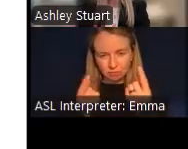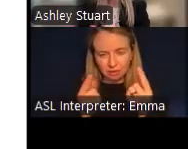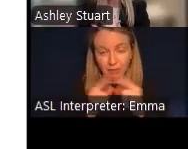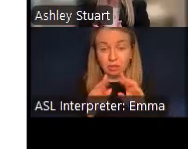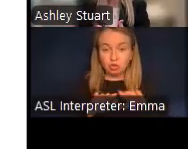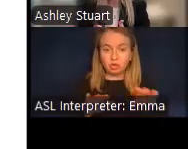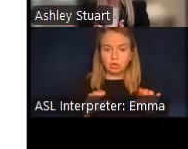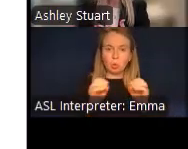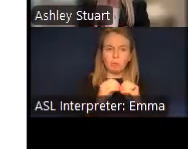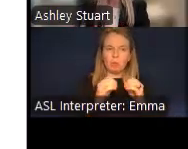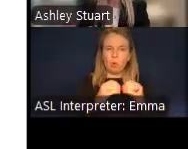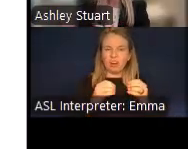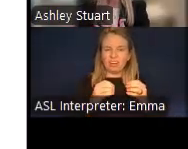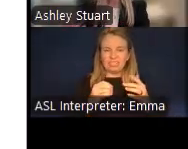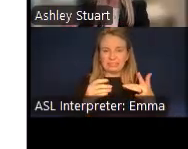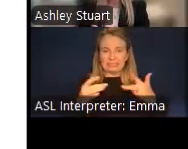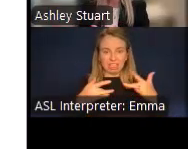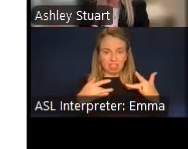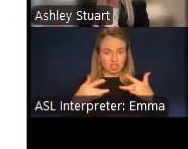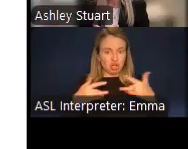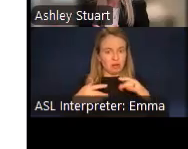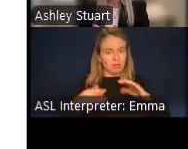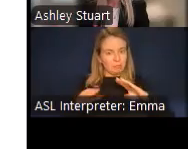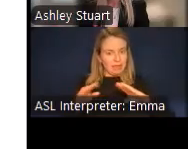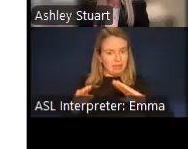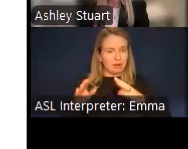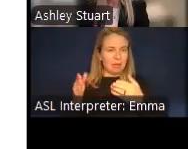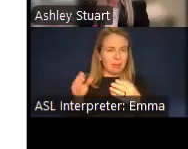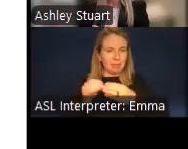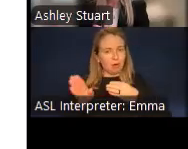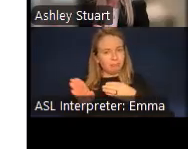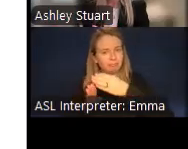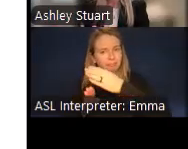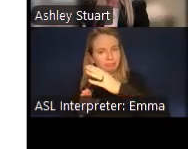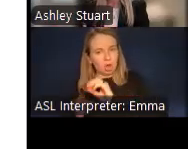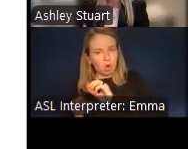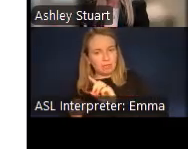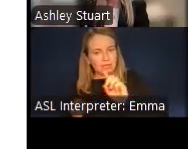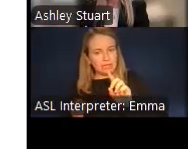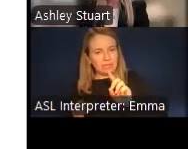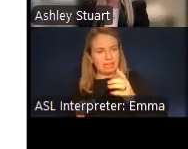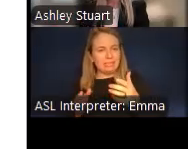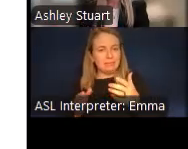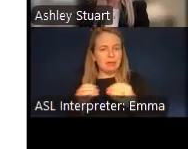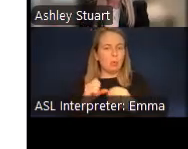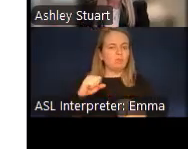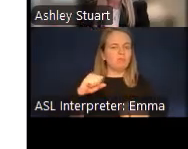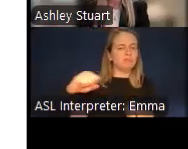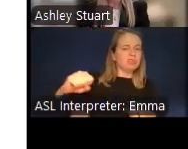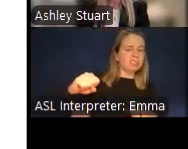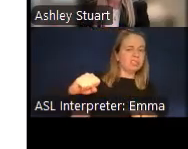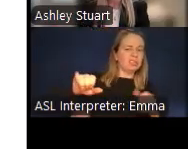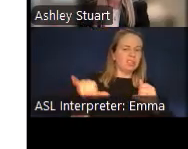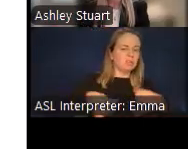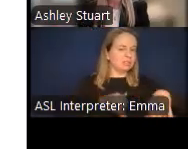concerning trajectory, or might be more on that odd spectrum, tend to be more resistant to those standard strategies.